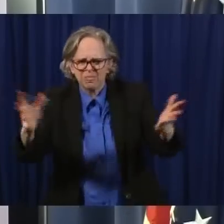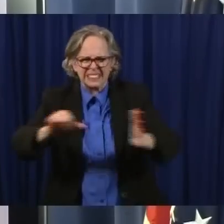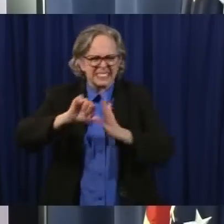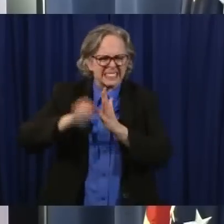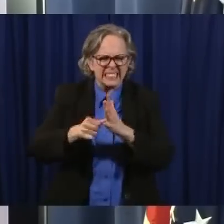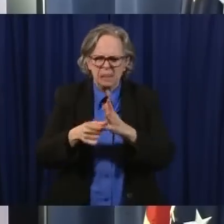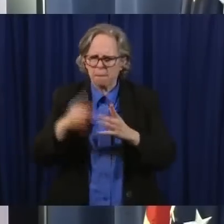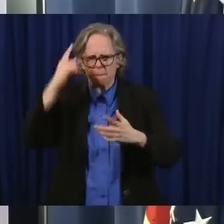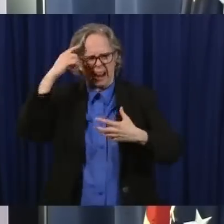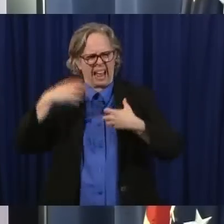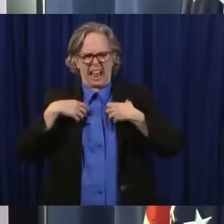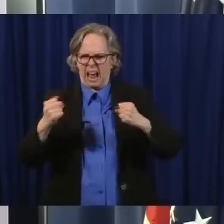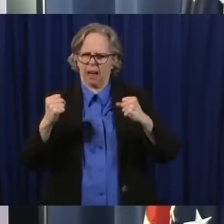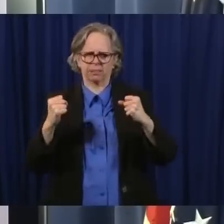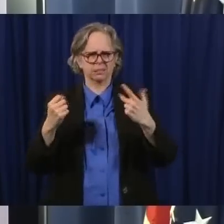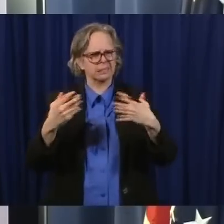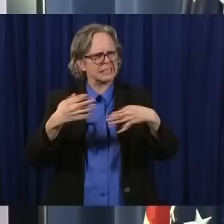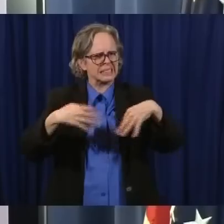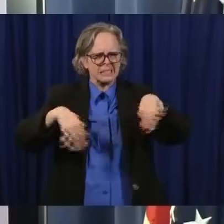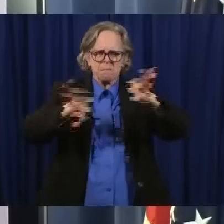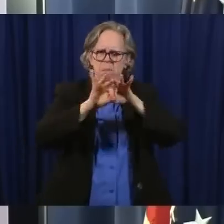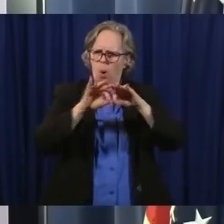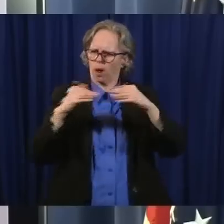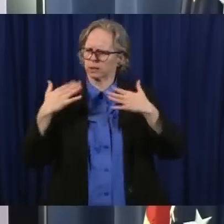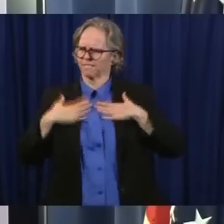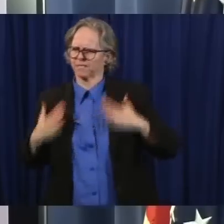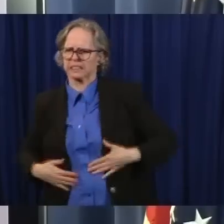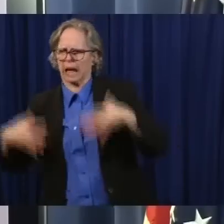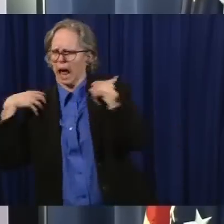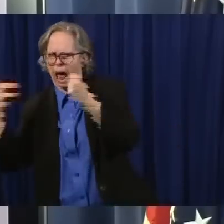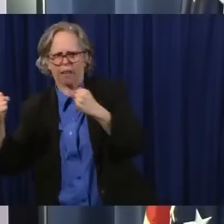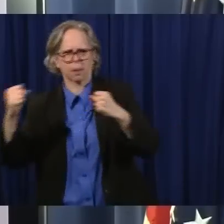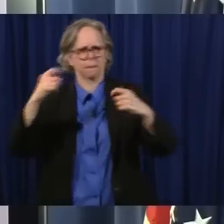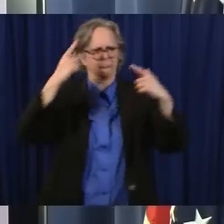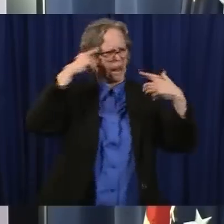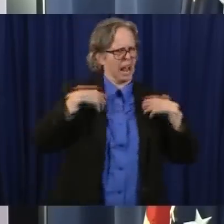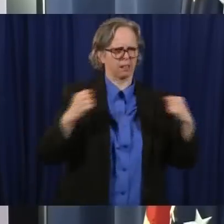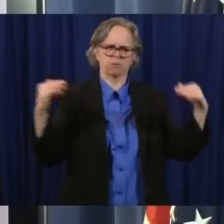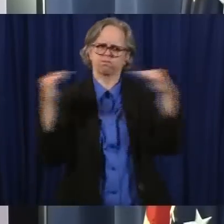WE ARE REALLY GRATEFUL FOR THE OPPORTUNITY TO PROVIDE THE